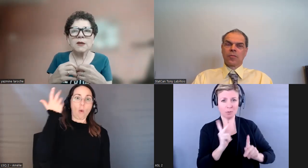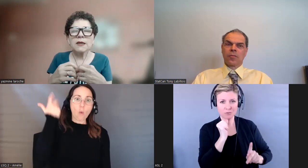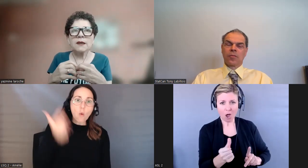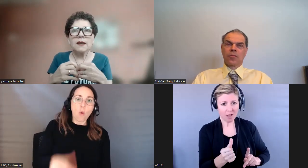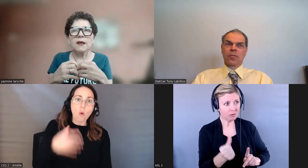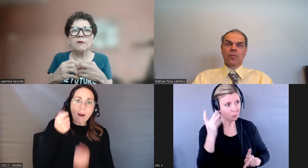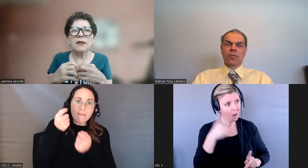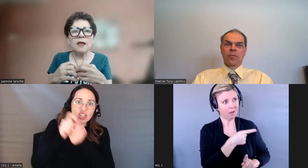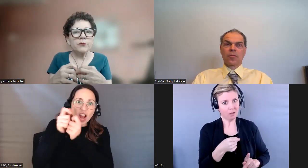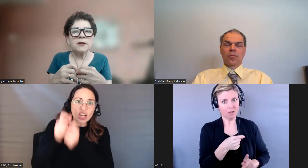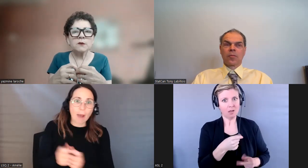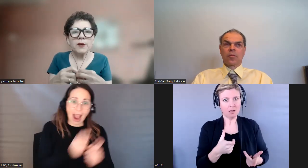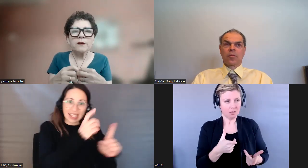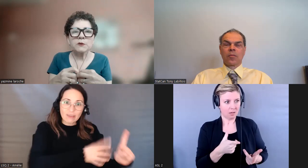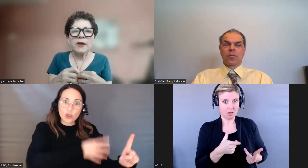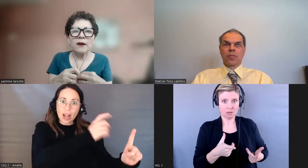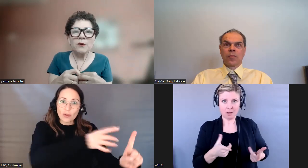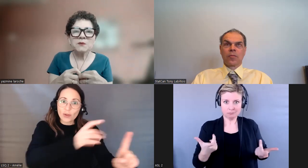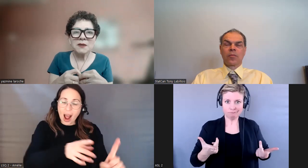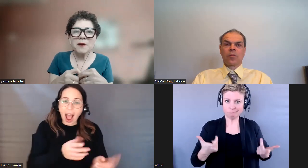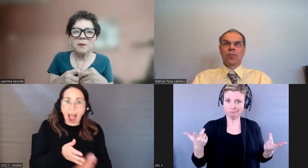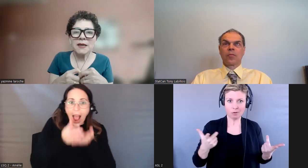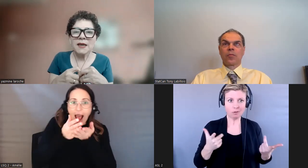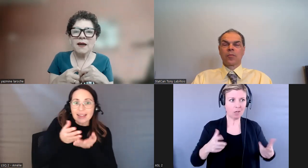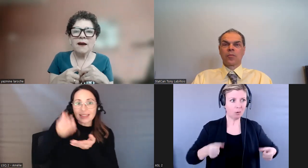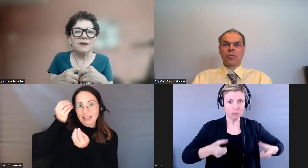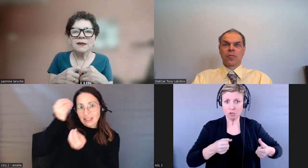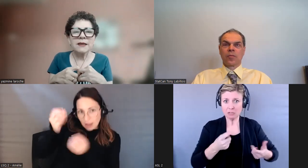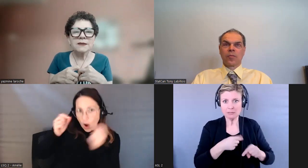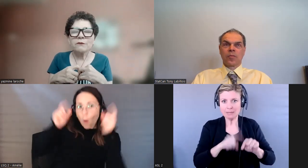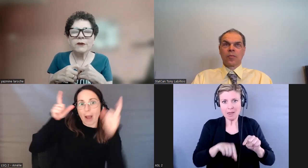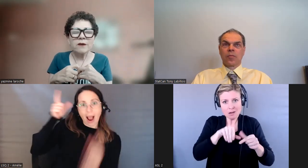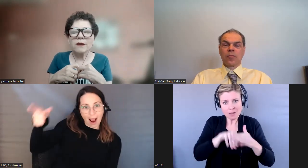we can we can help raise awareness by how we spend our money I think that is a very